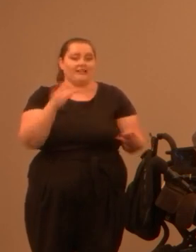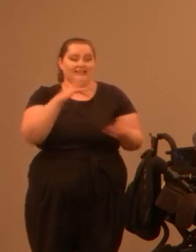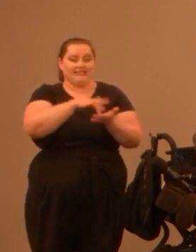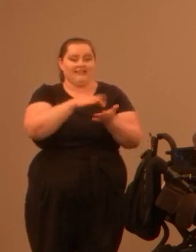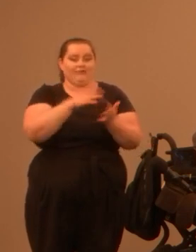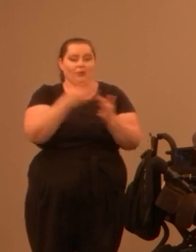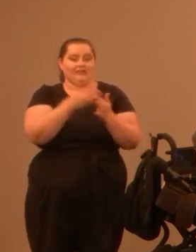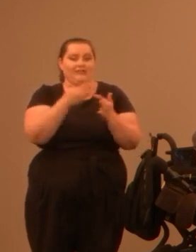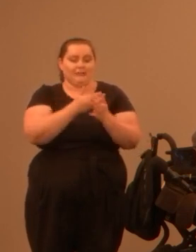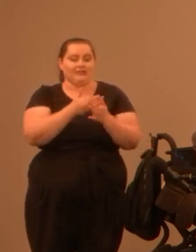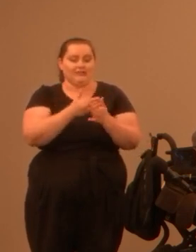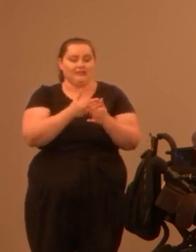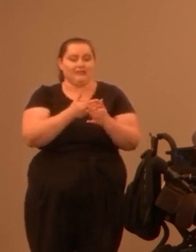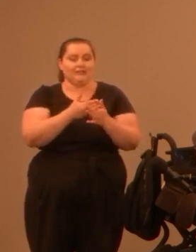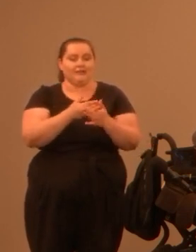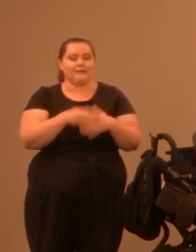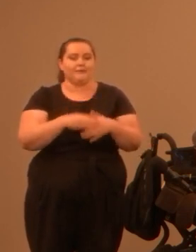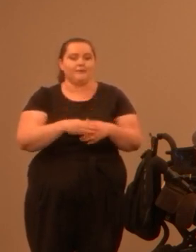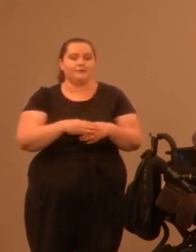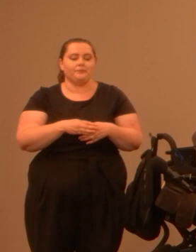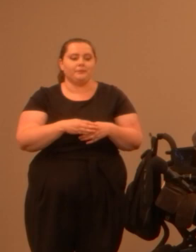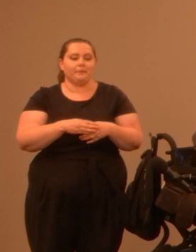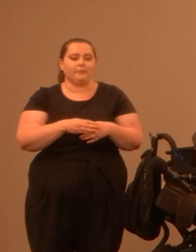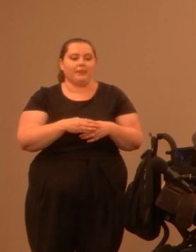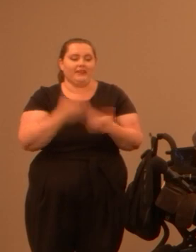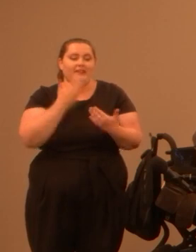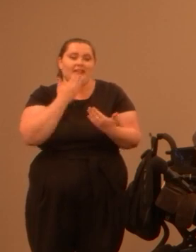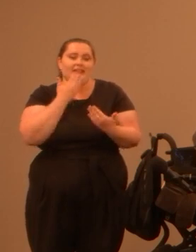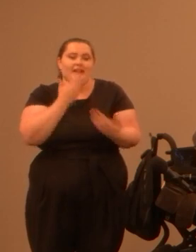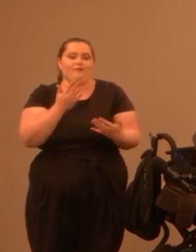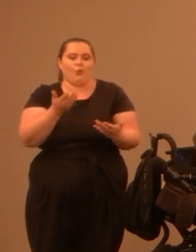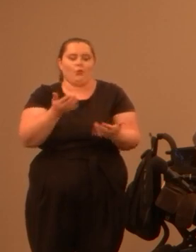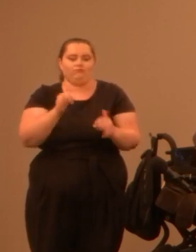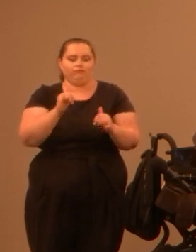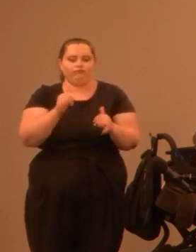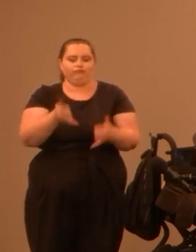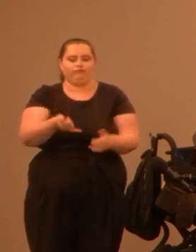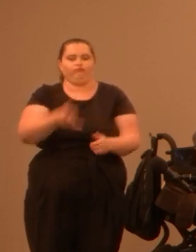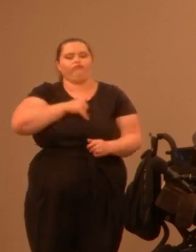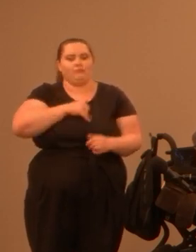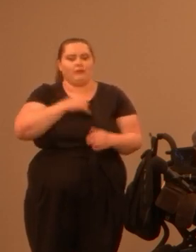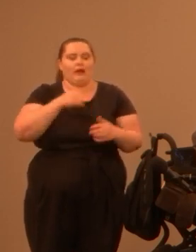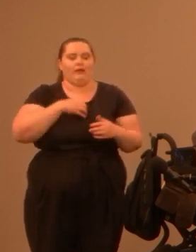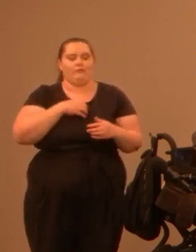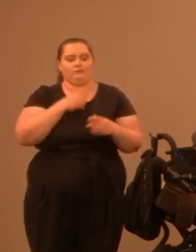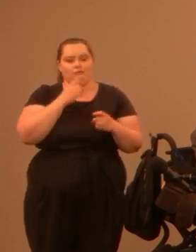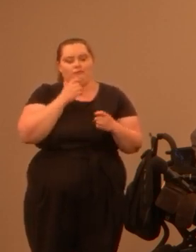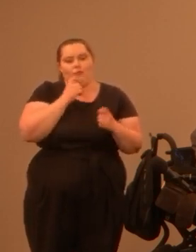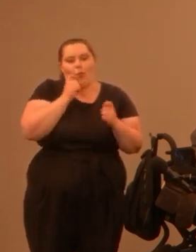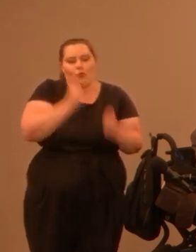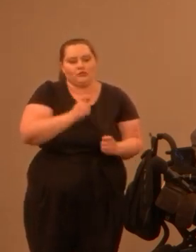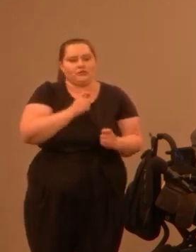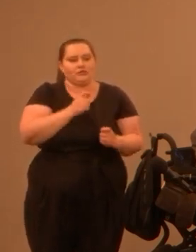Accessibility, for giving me this award, I'm truly honoured, and I'm also